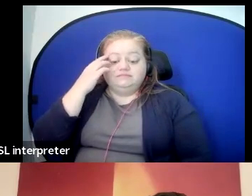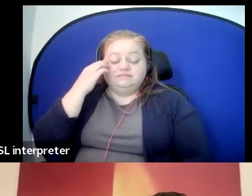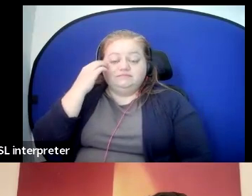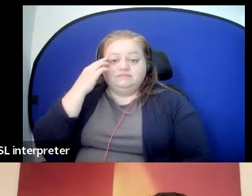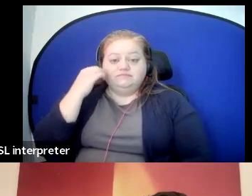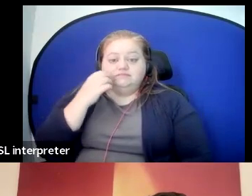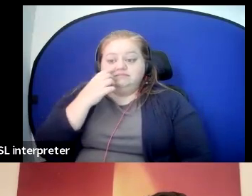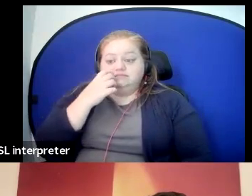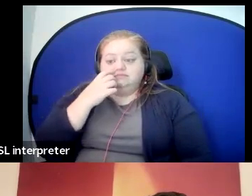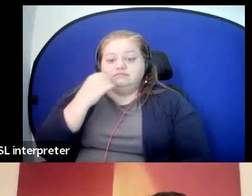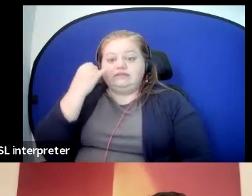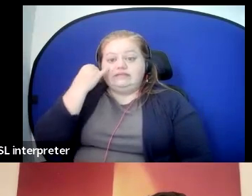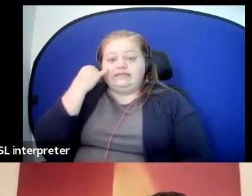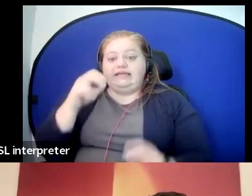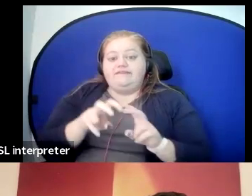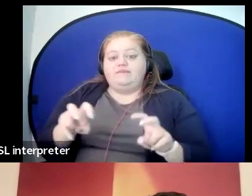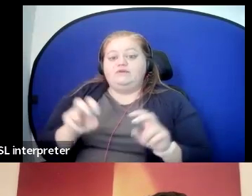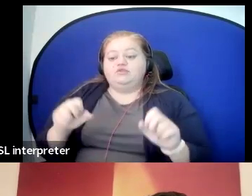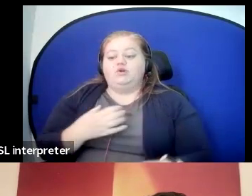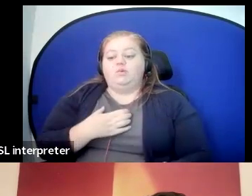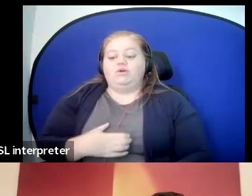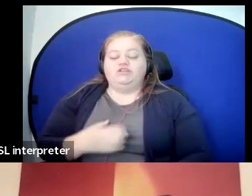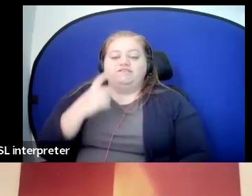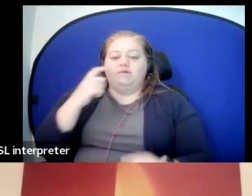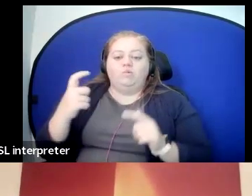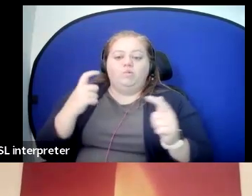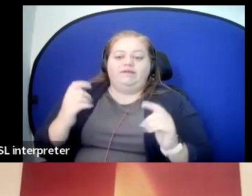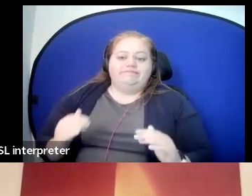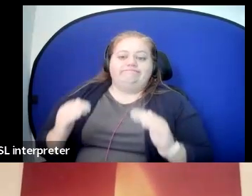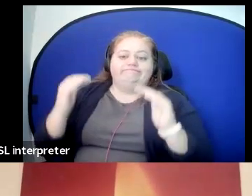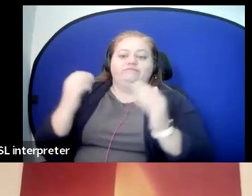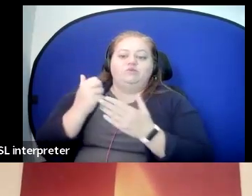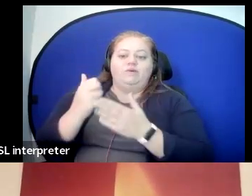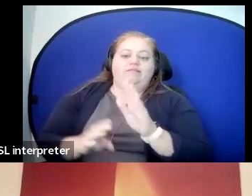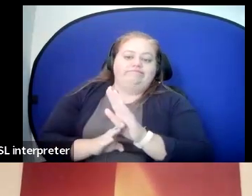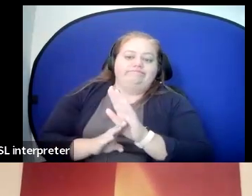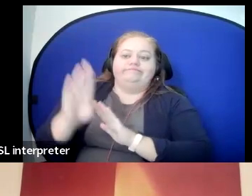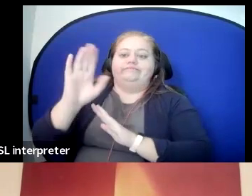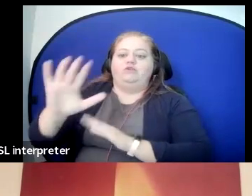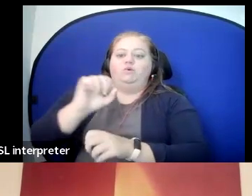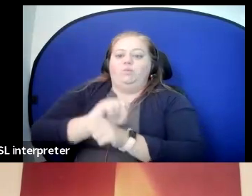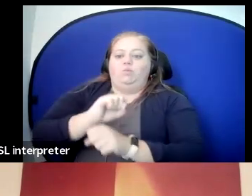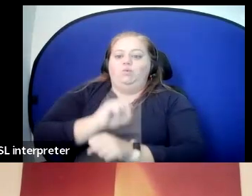If the panelists could wish for one advancement to accelerate their work-- so think about that-- what would it be?